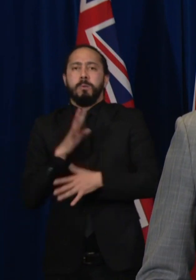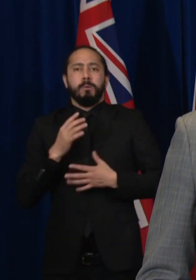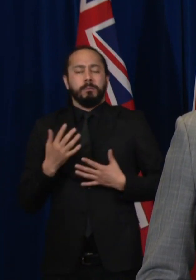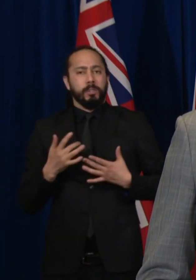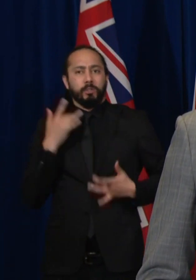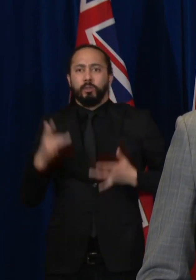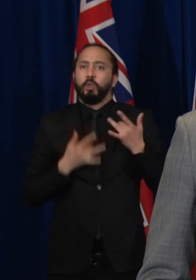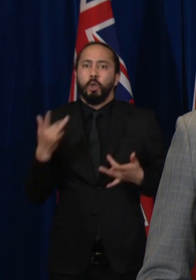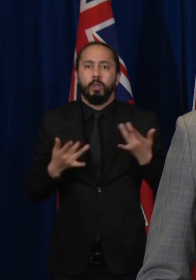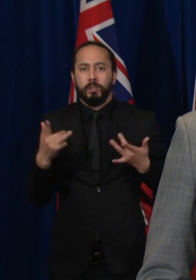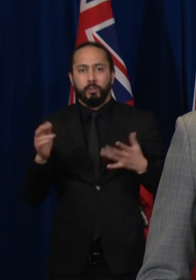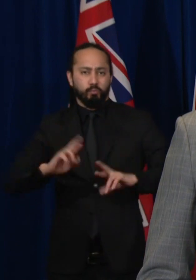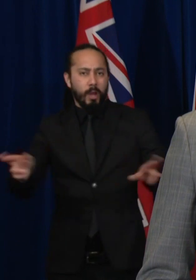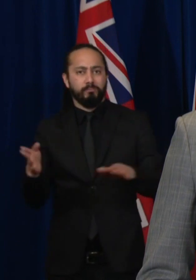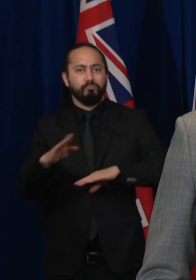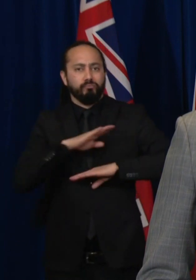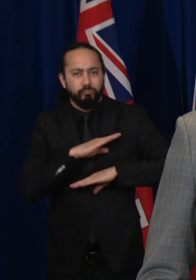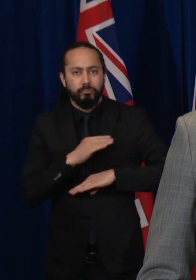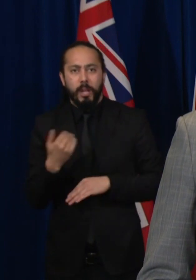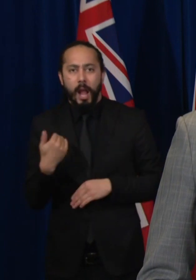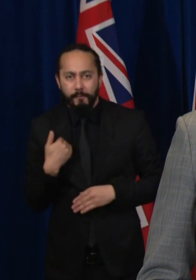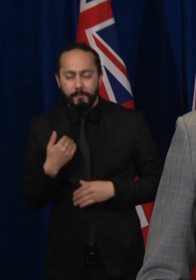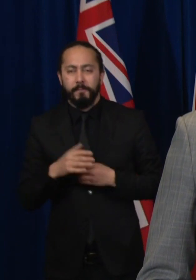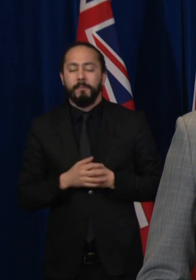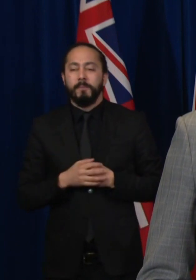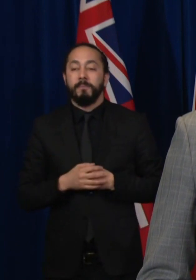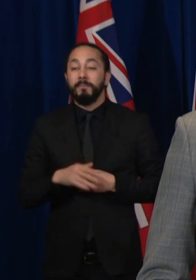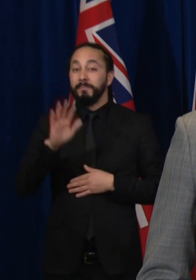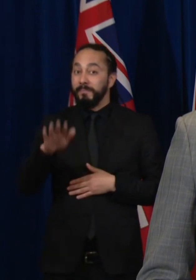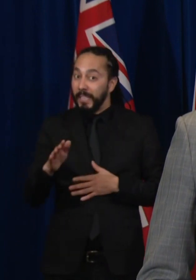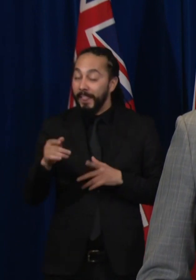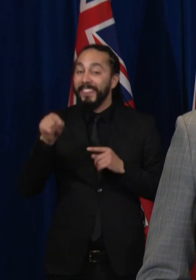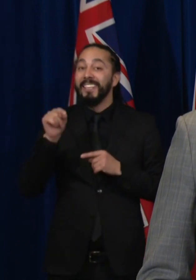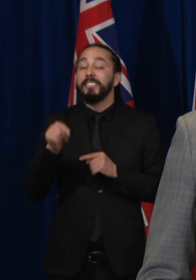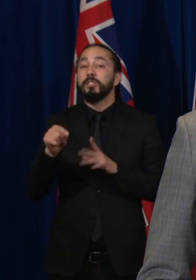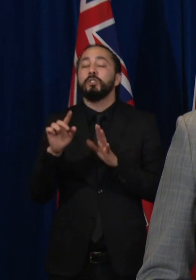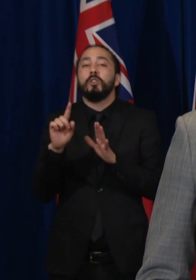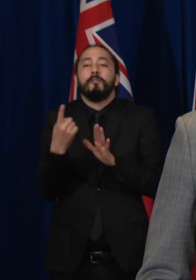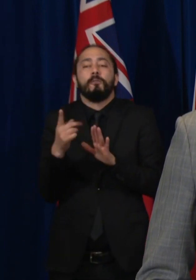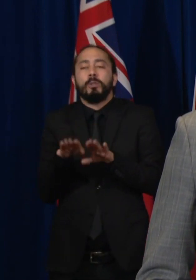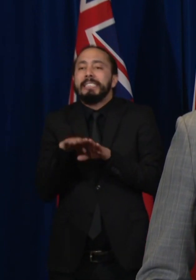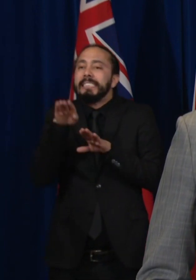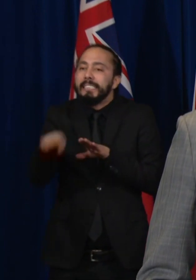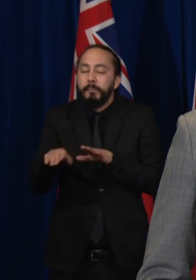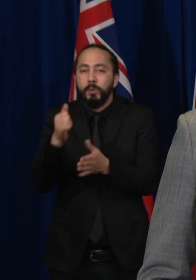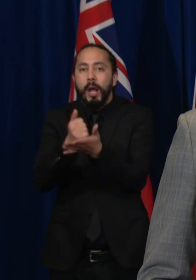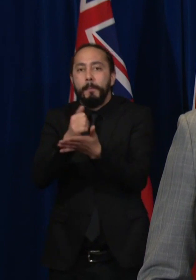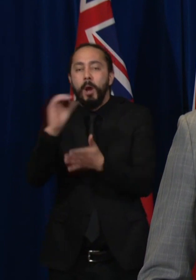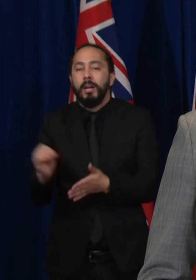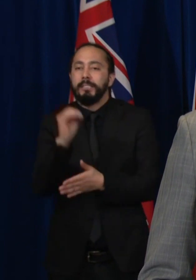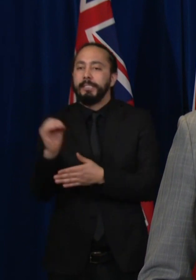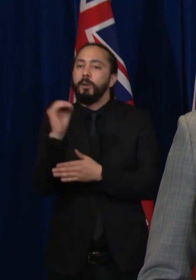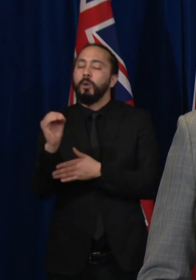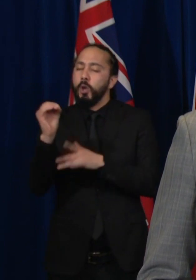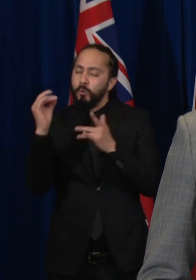These are just first steps we are taking to help Ontario that cause for which they here, move forward. Ontario's small businesses are the lifeblood of our